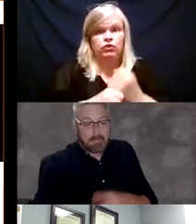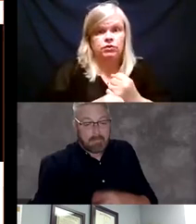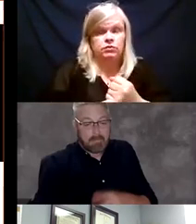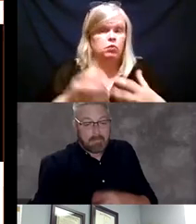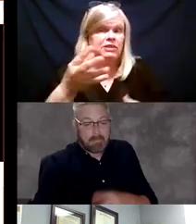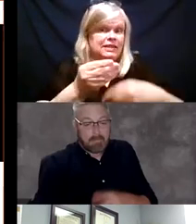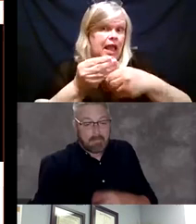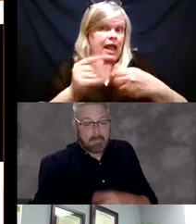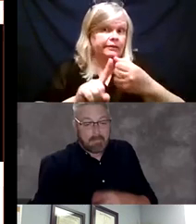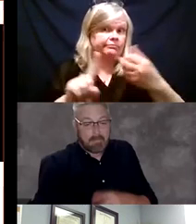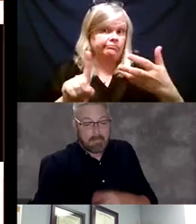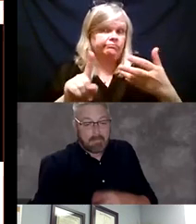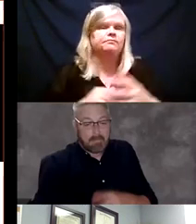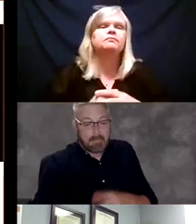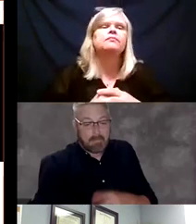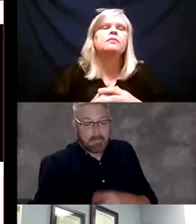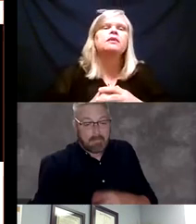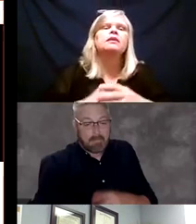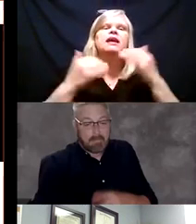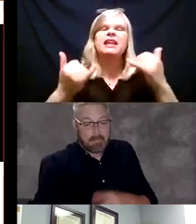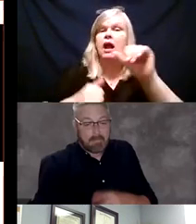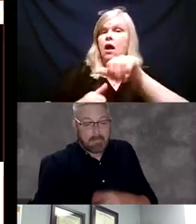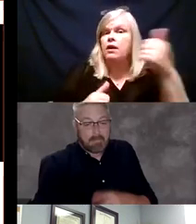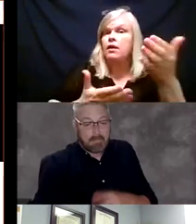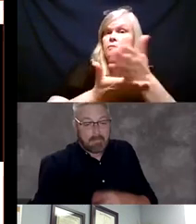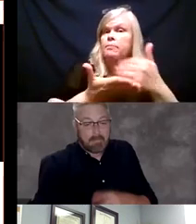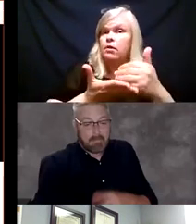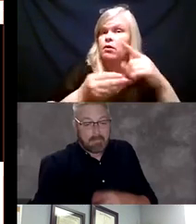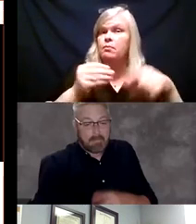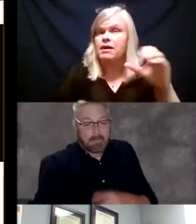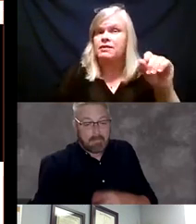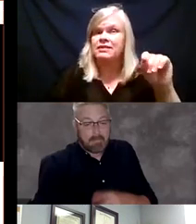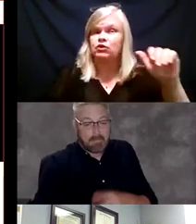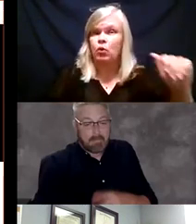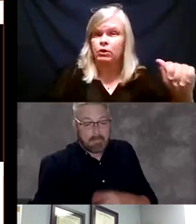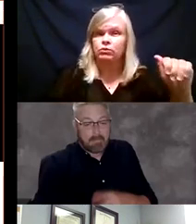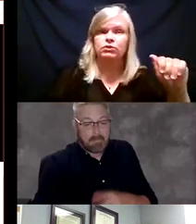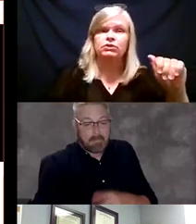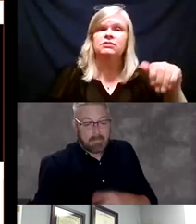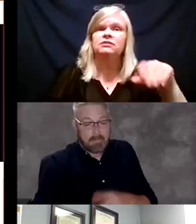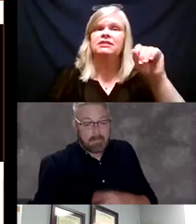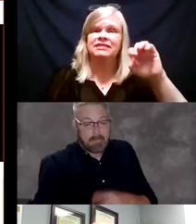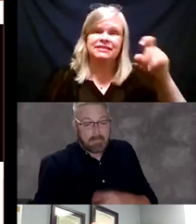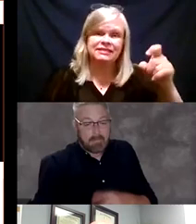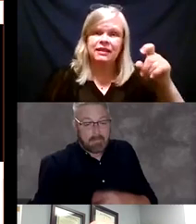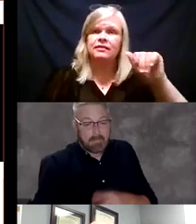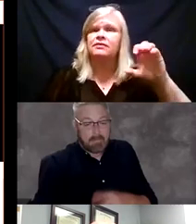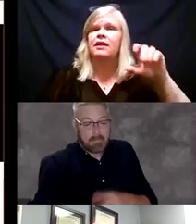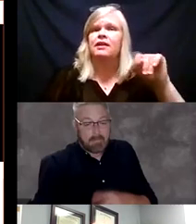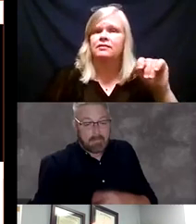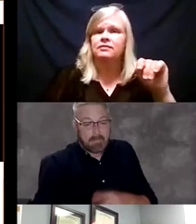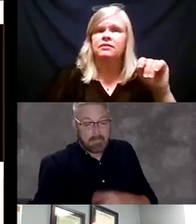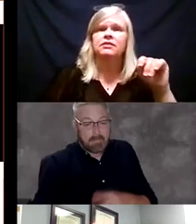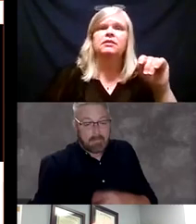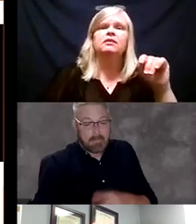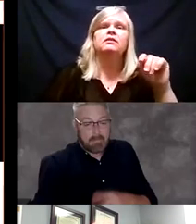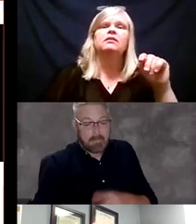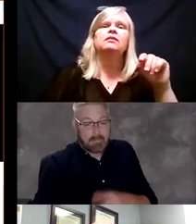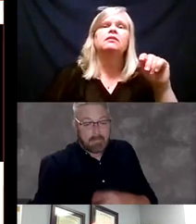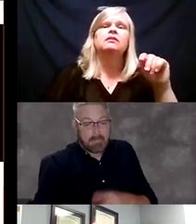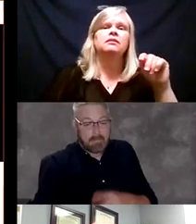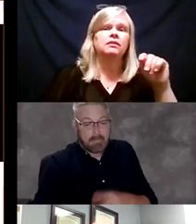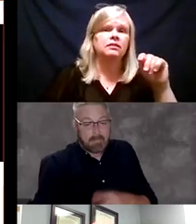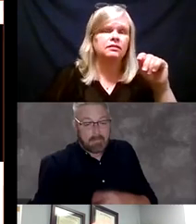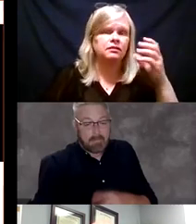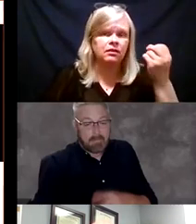THE OTHER PART OF SEXUAL ABUSE, A SEX ACT OR THE OTHER PERSON IS